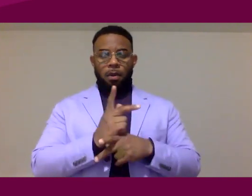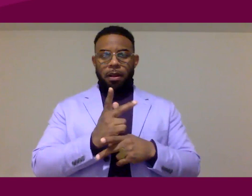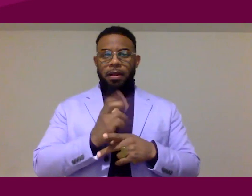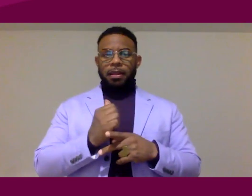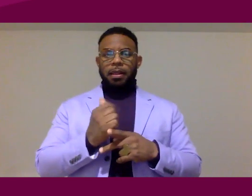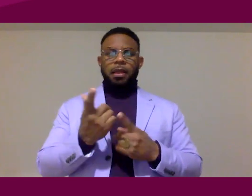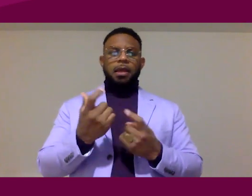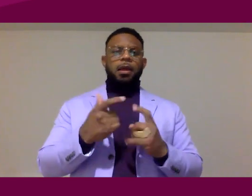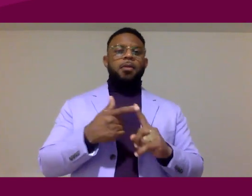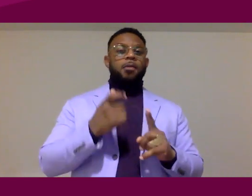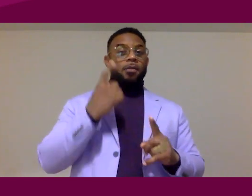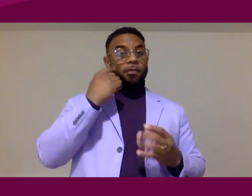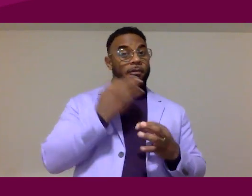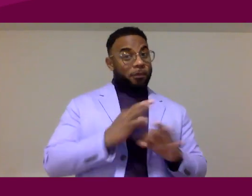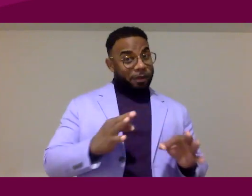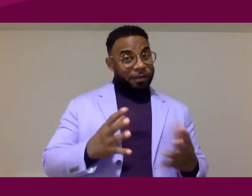come for free.